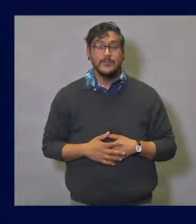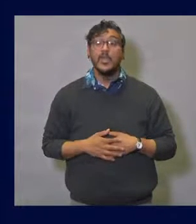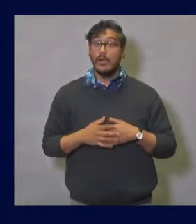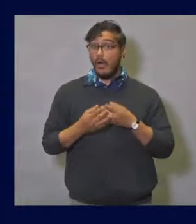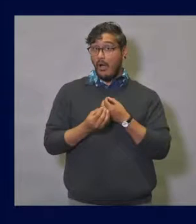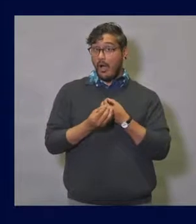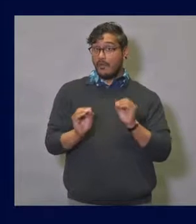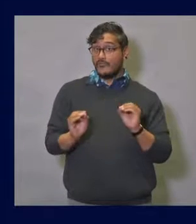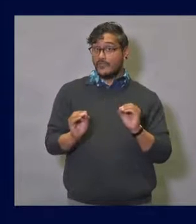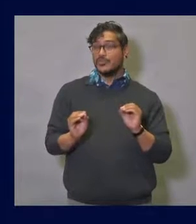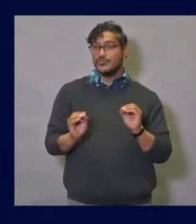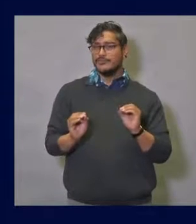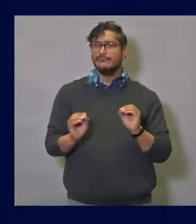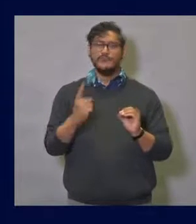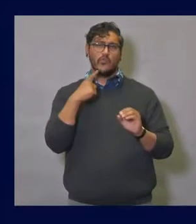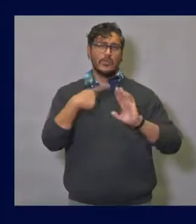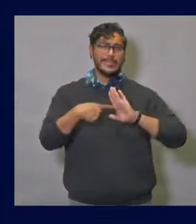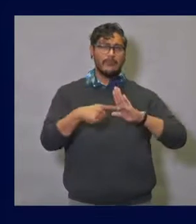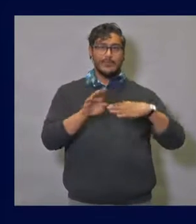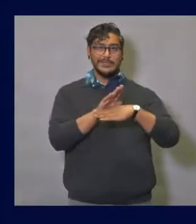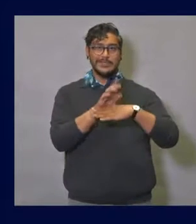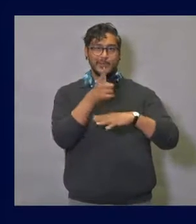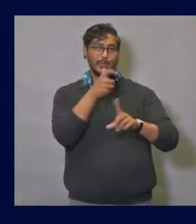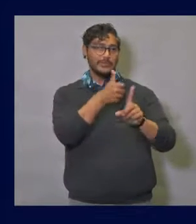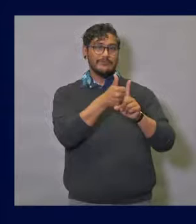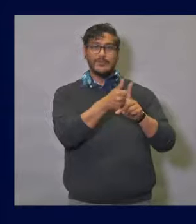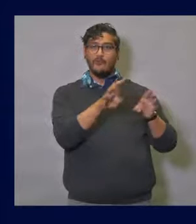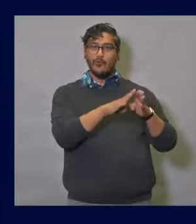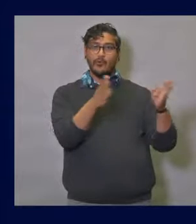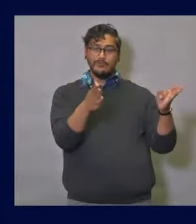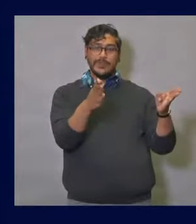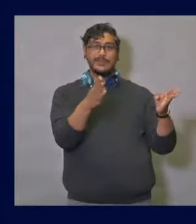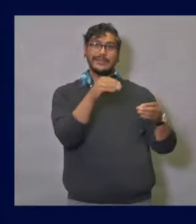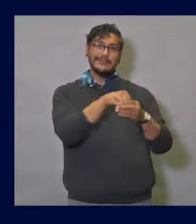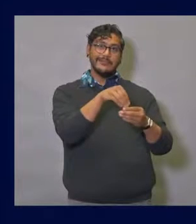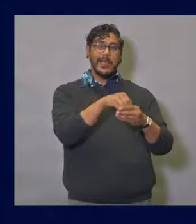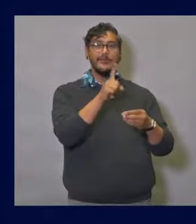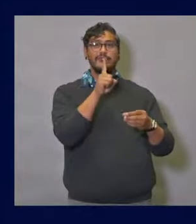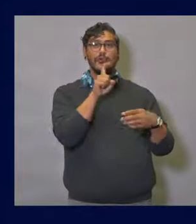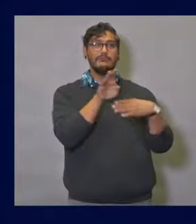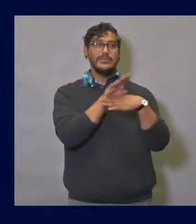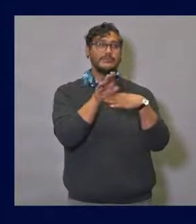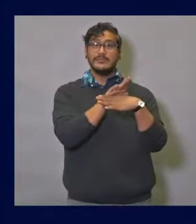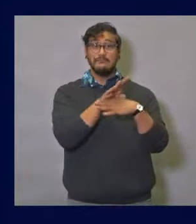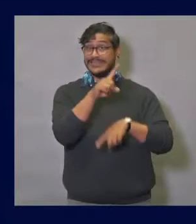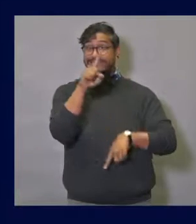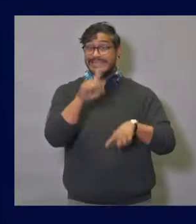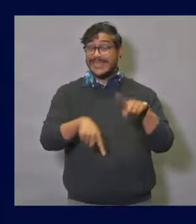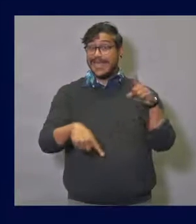WHEN AT ALL POSSIBLE.